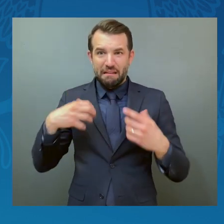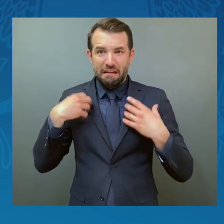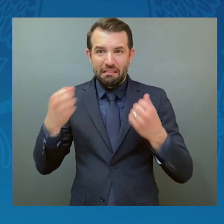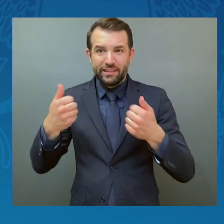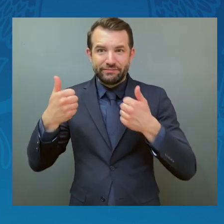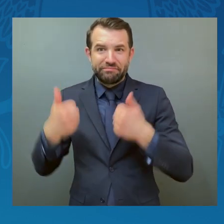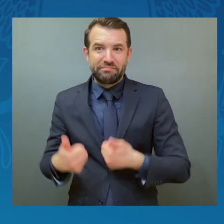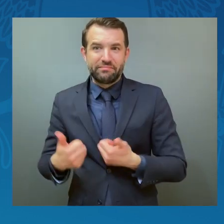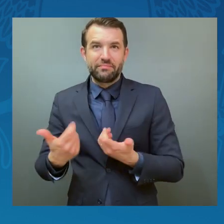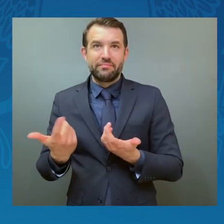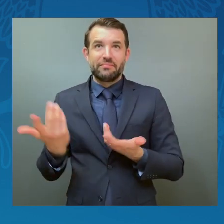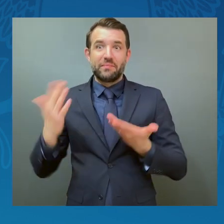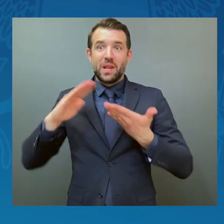have higher rates of medical debt.